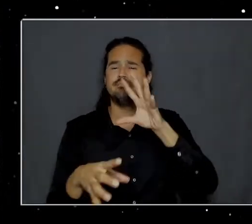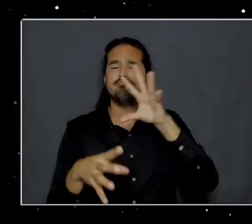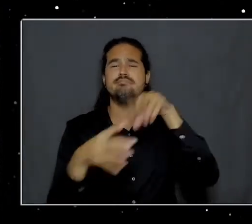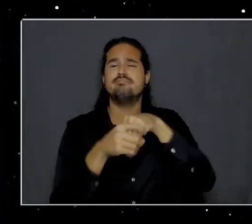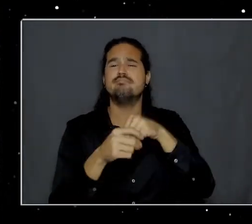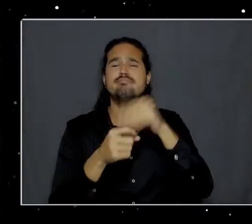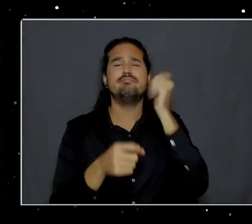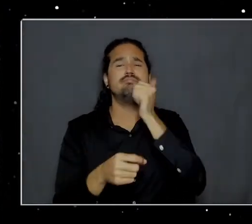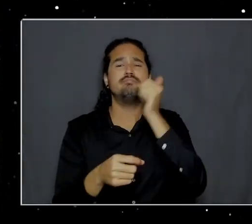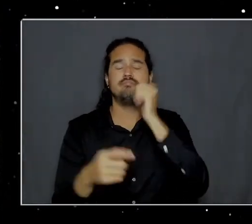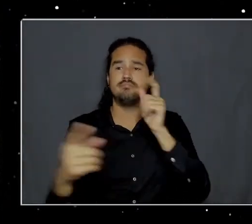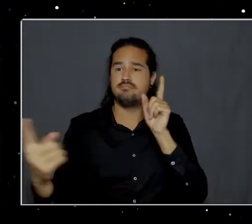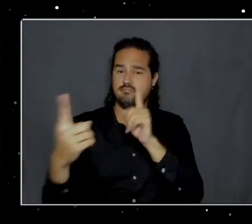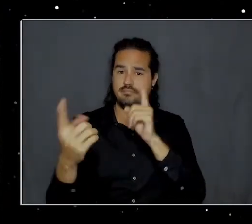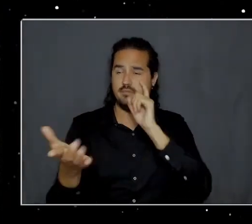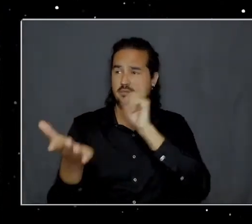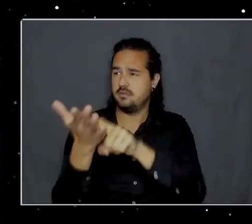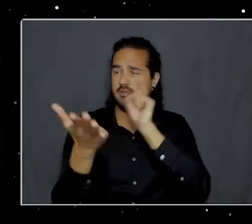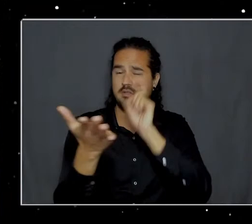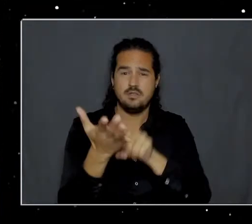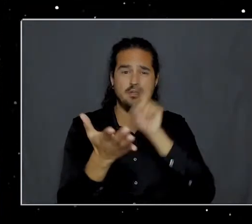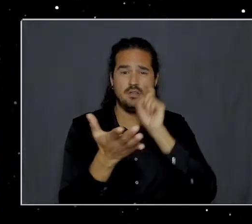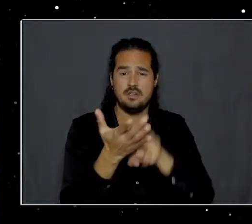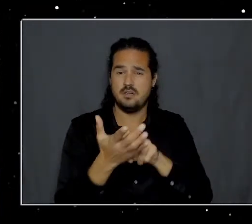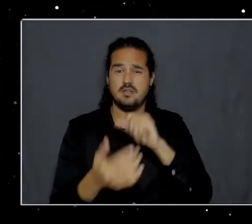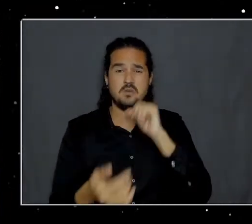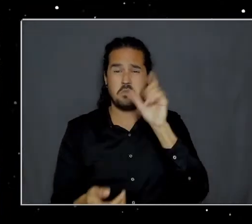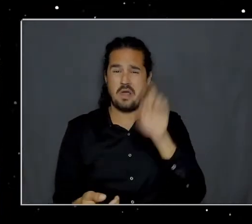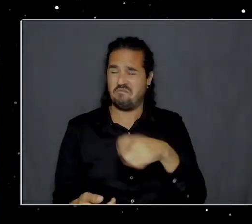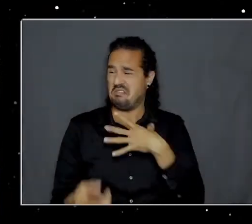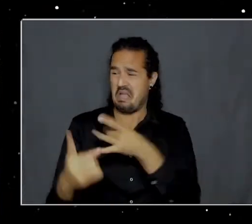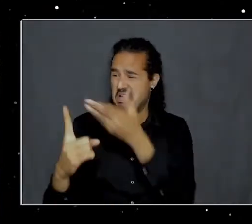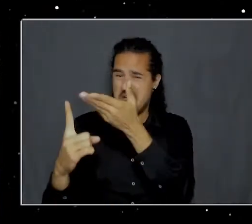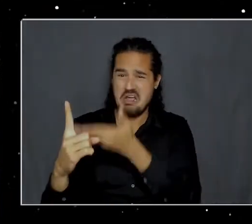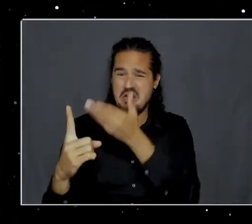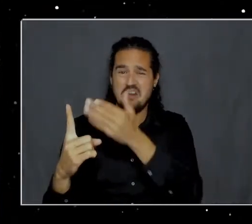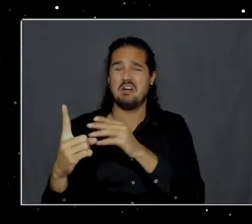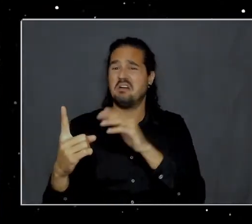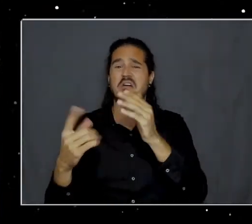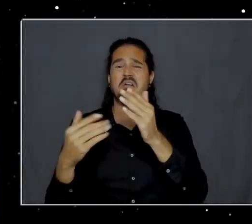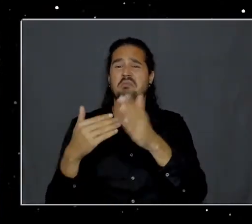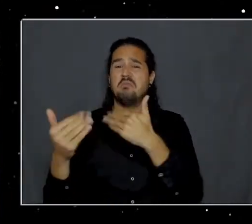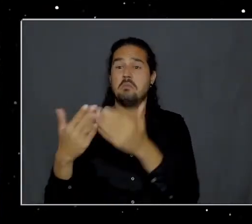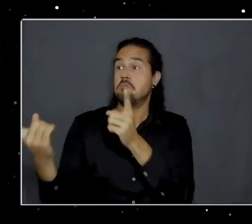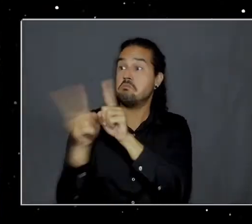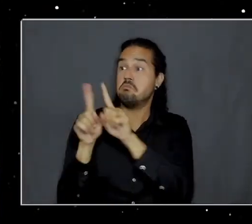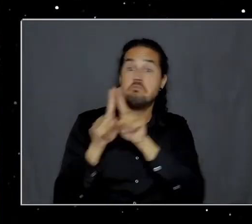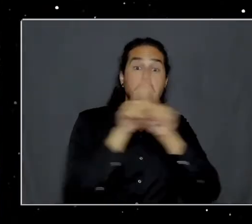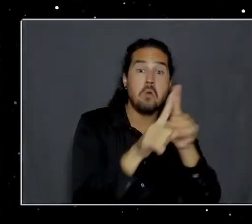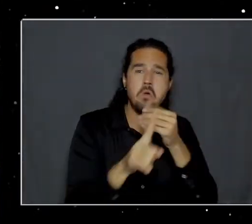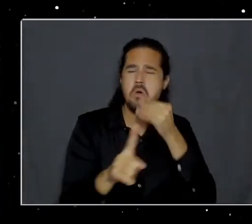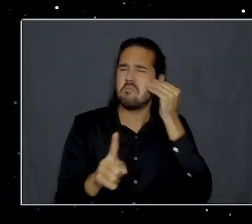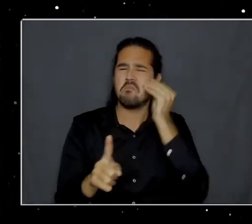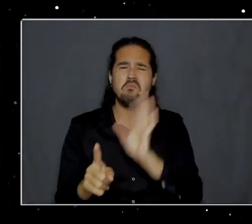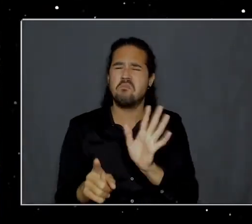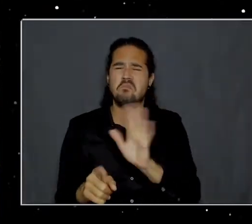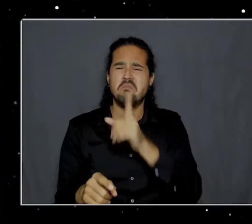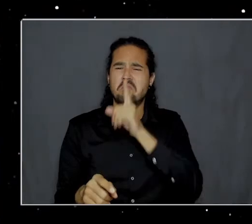BEING. YOU DON'T NECESSARILY LIKE THEM, YOU'RE NOT GOING TO TAKE THEM HOME WITH YOU, BUT WHEN WE SEE ANOTHER HUMAN BEING, NATURE THOUGHT IT WOULD BE COOL IF WE JUST RECOGNIZE THAT'S ANOTHER